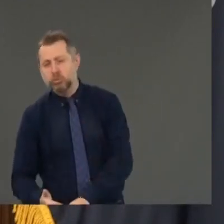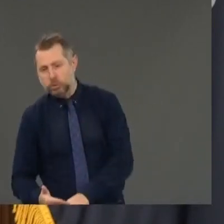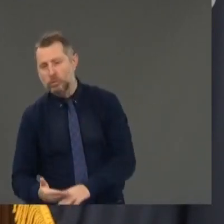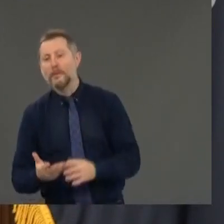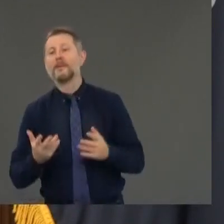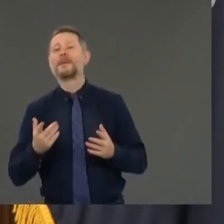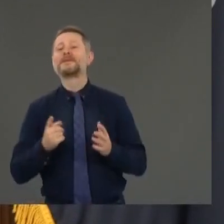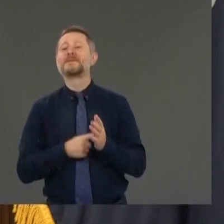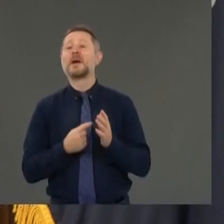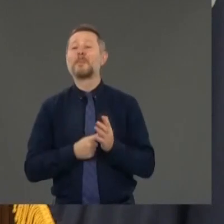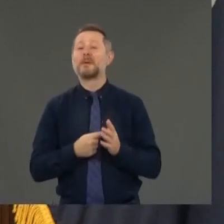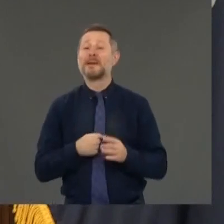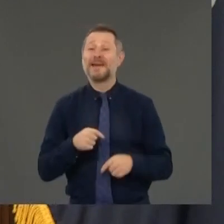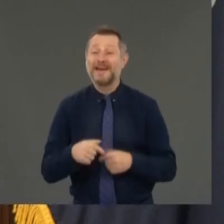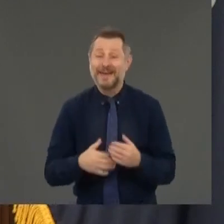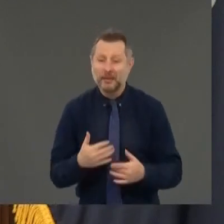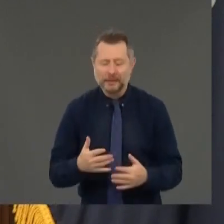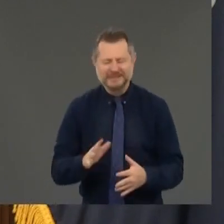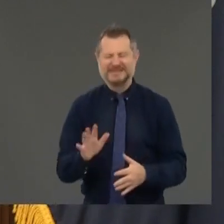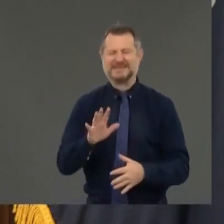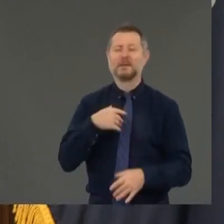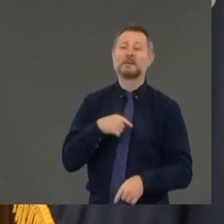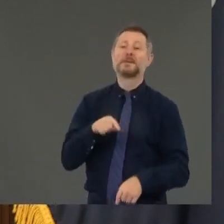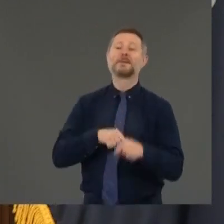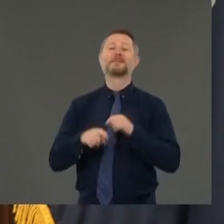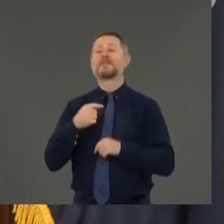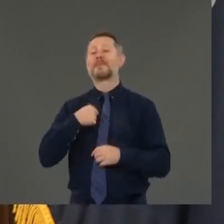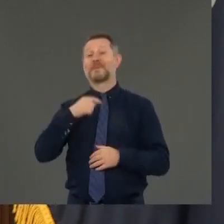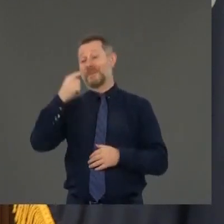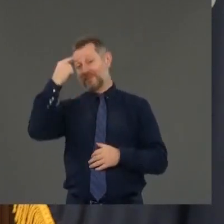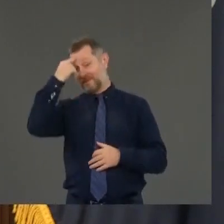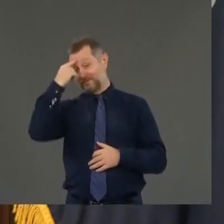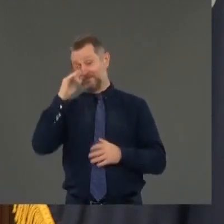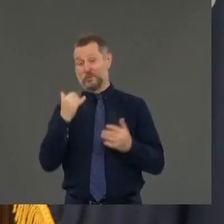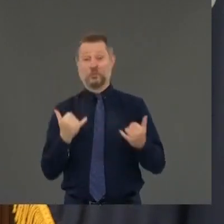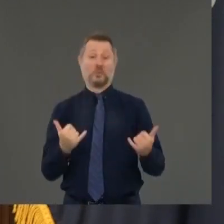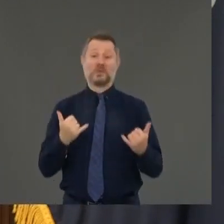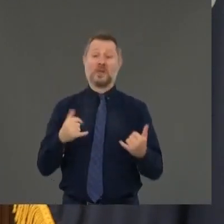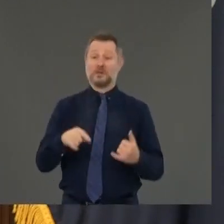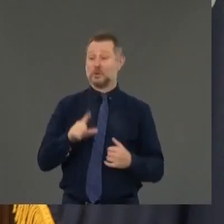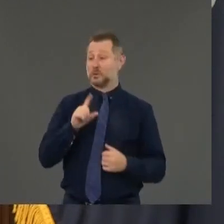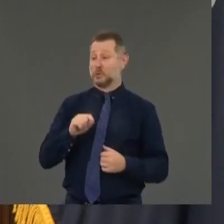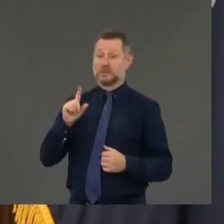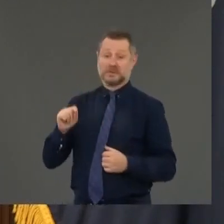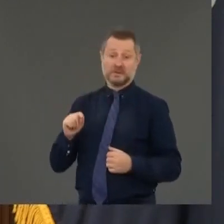BETTER. SOME PERIODS WE DO, SOME WE